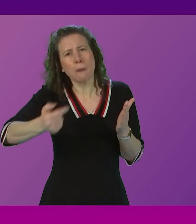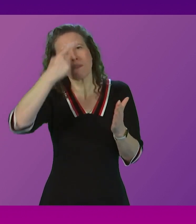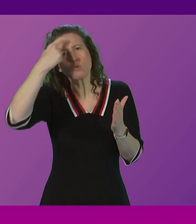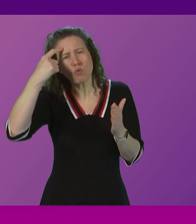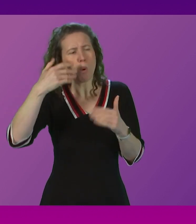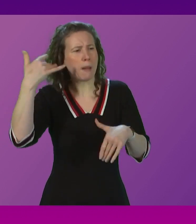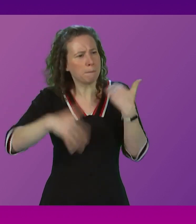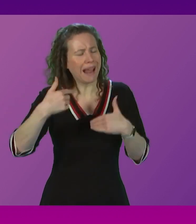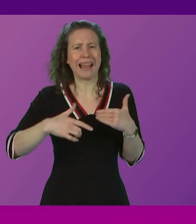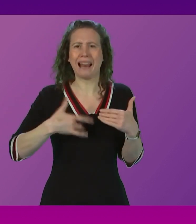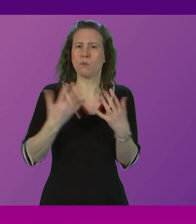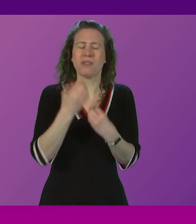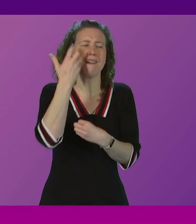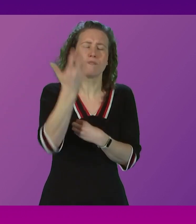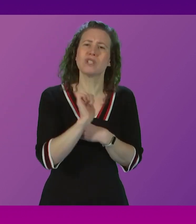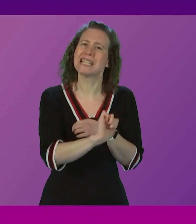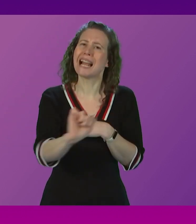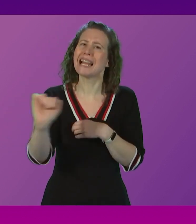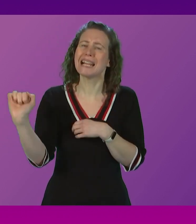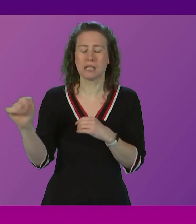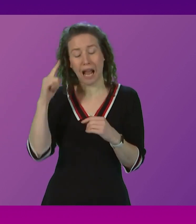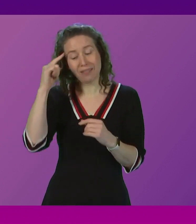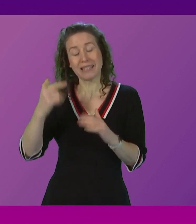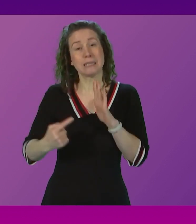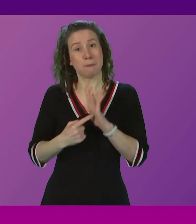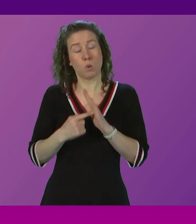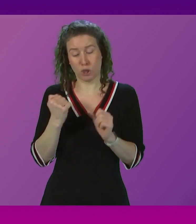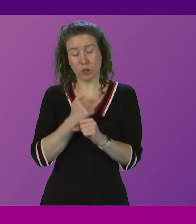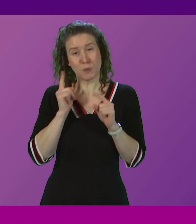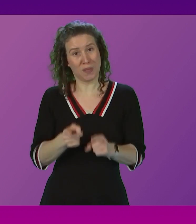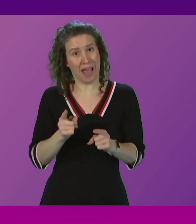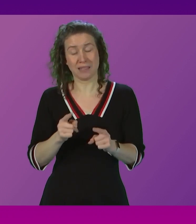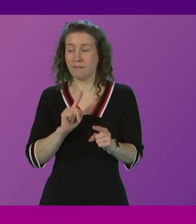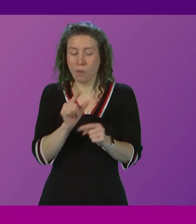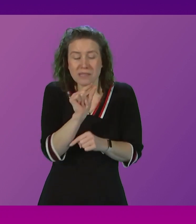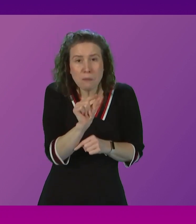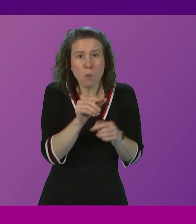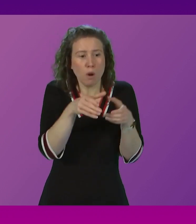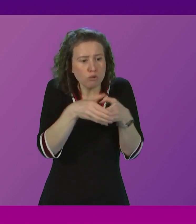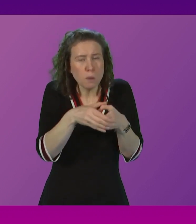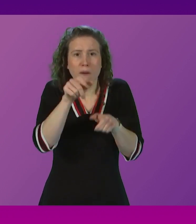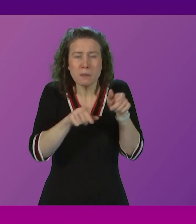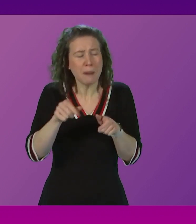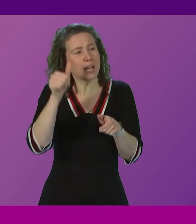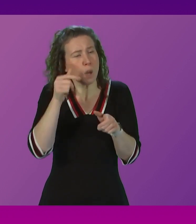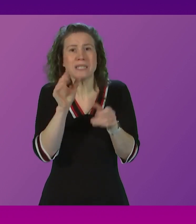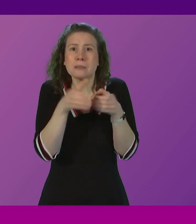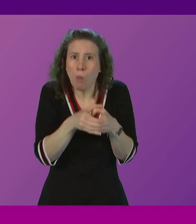with every day. It is important to do that for the tiny minority of trans people in our society,